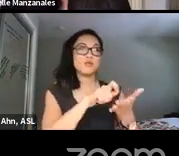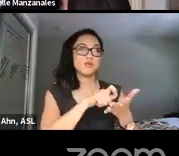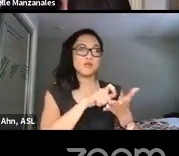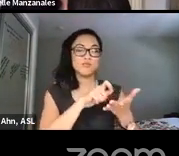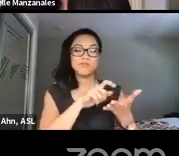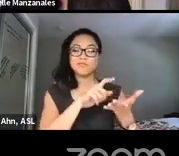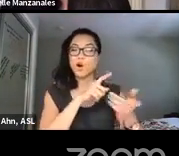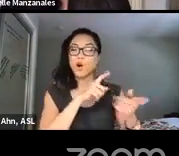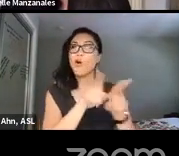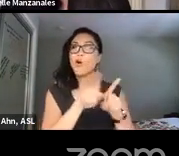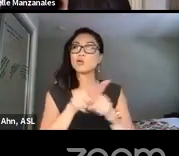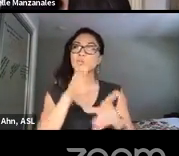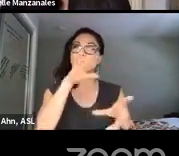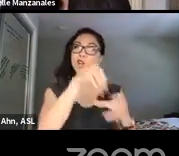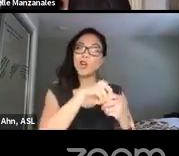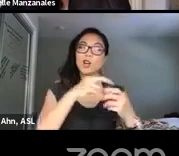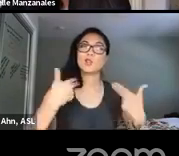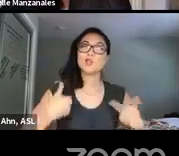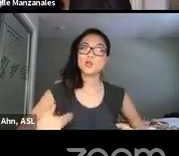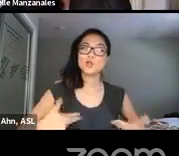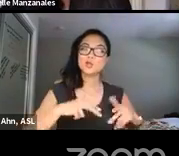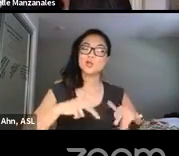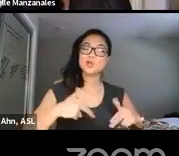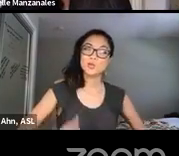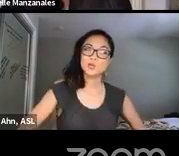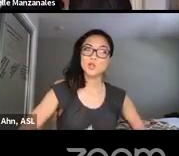you so much. Traci, why don't you go ahead and introduce yourself?